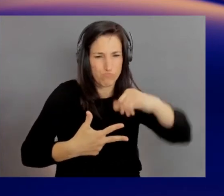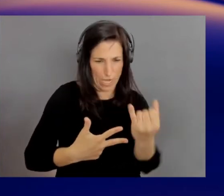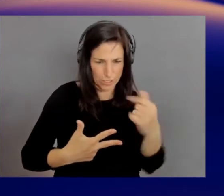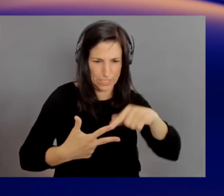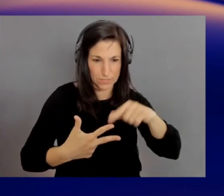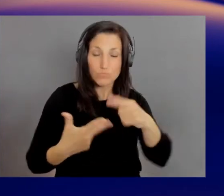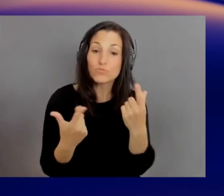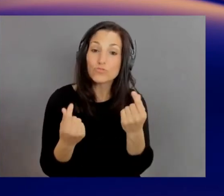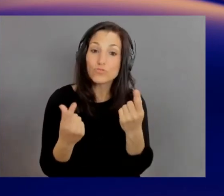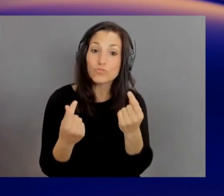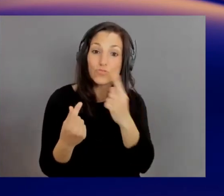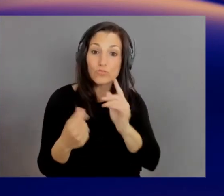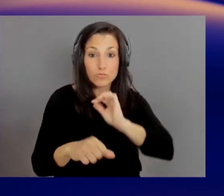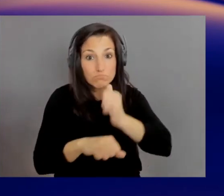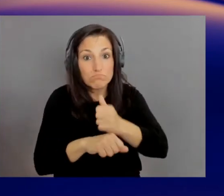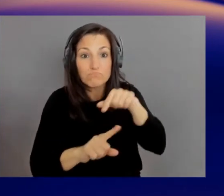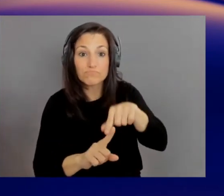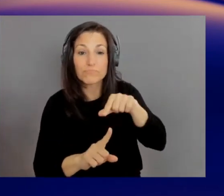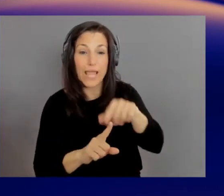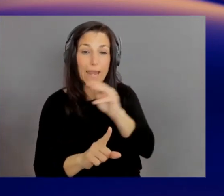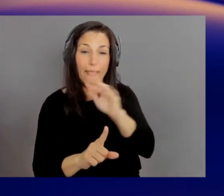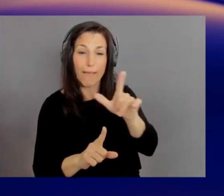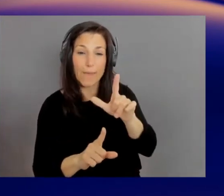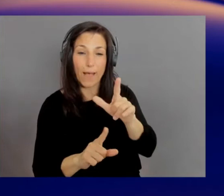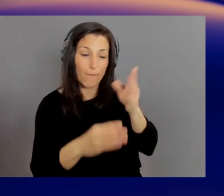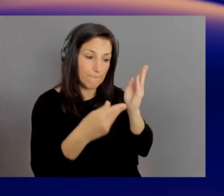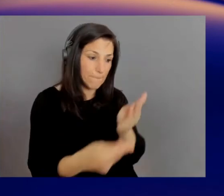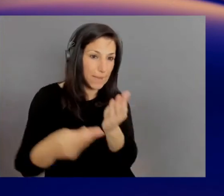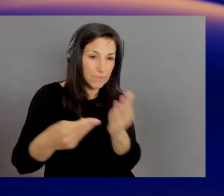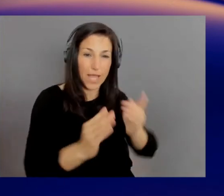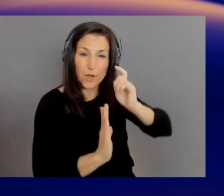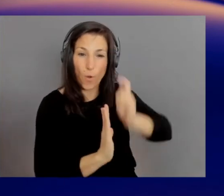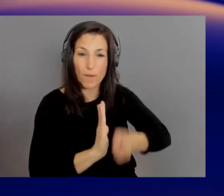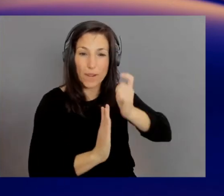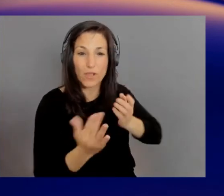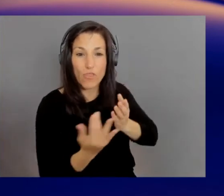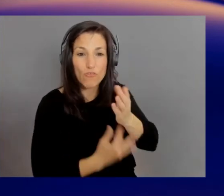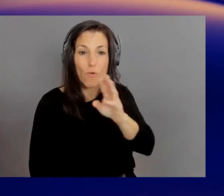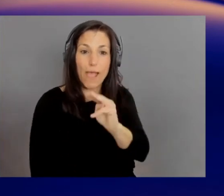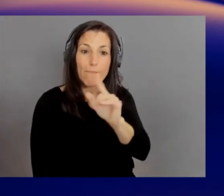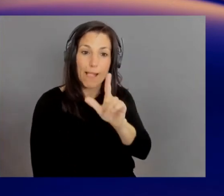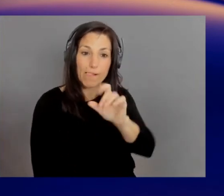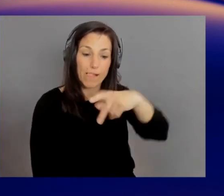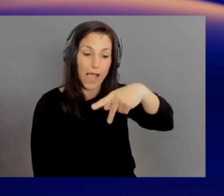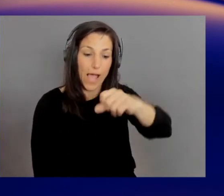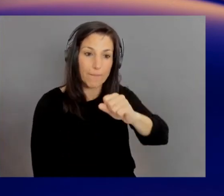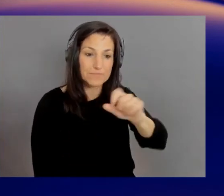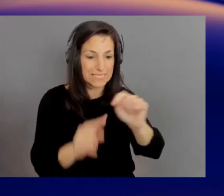an ML pipeline automatically through what we call ML Ops templates. So we're gonna do that through the console.